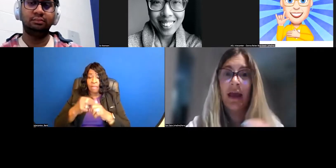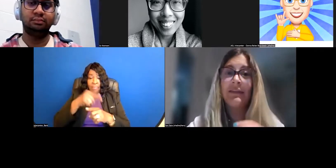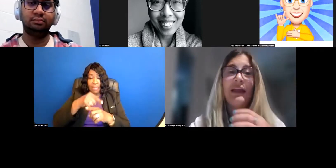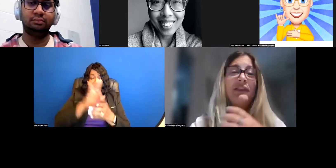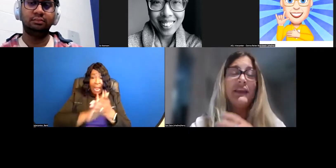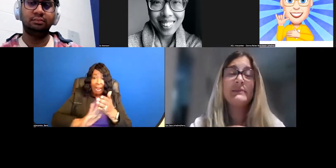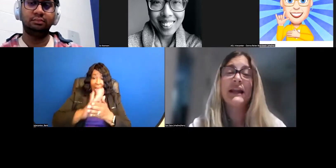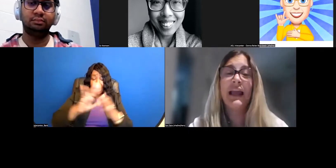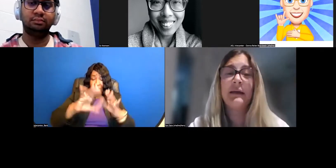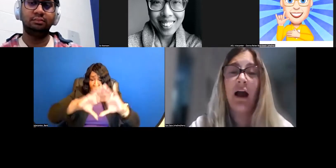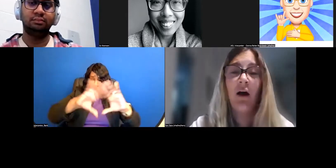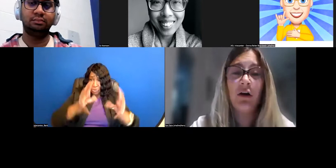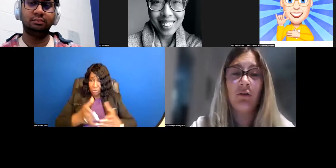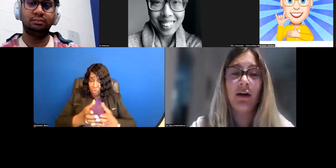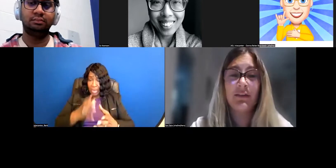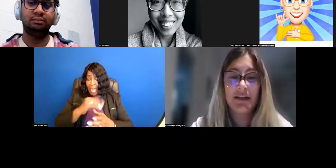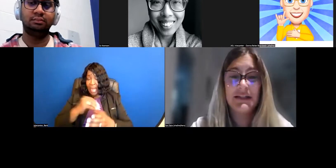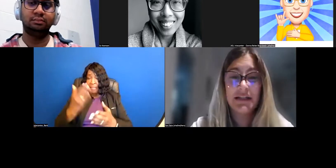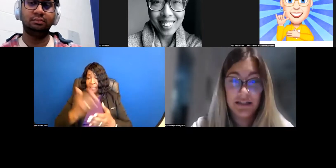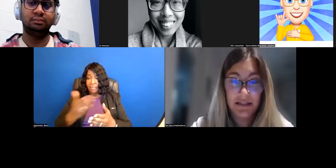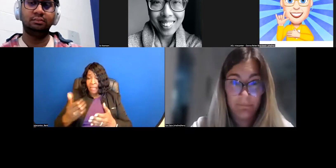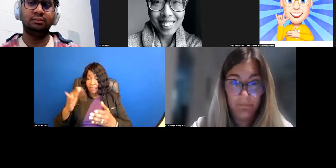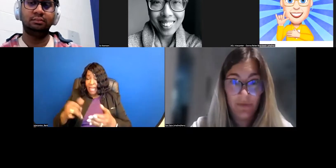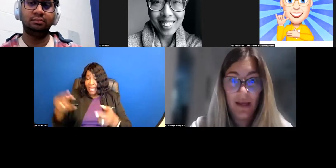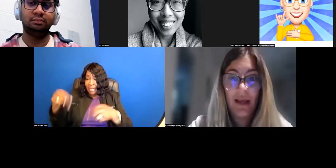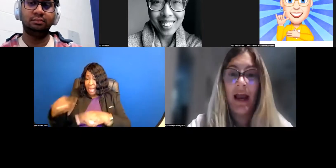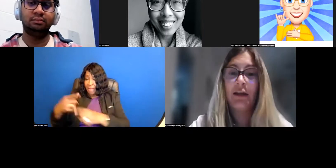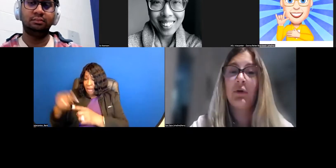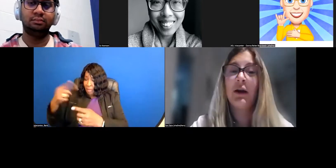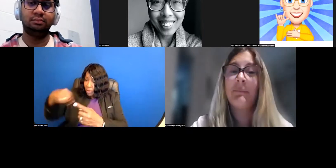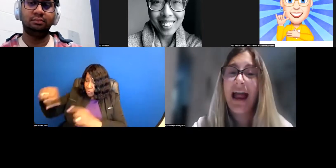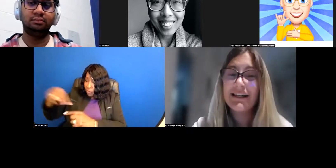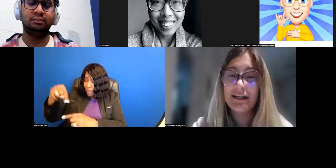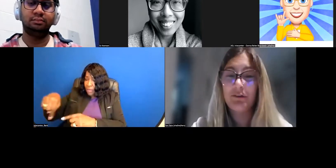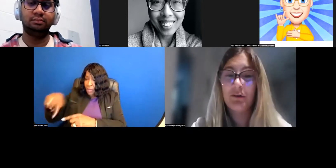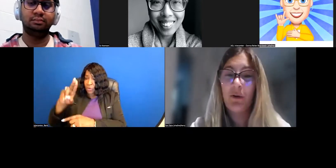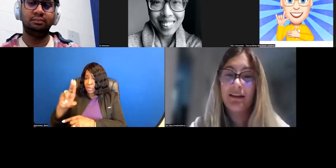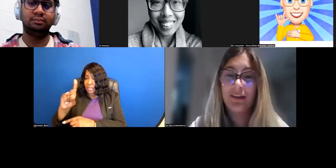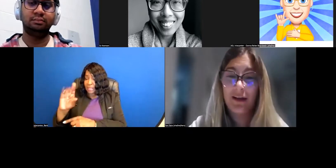and then themes that came out around the DCC. And you could imagine if you know anything